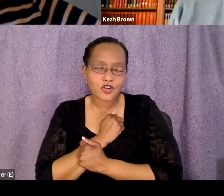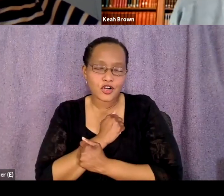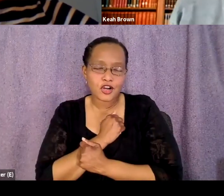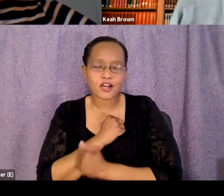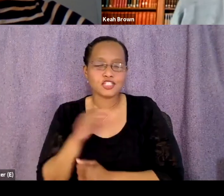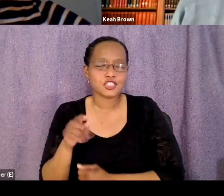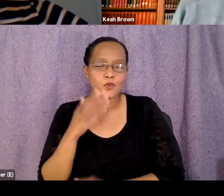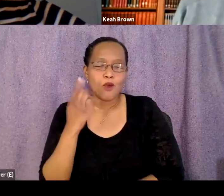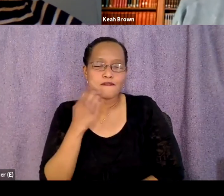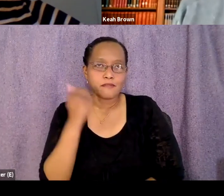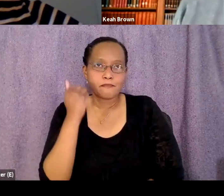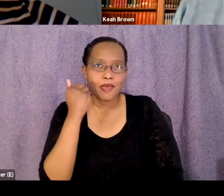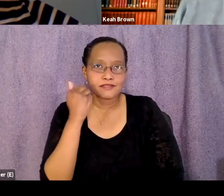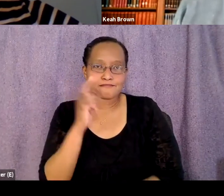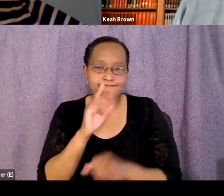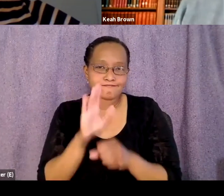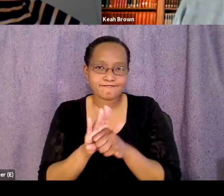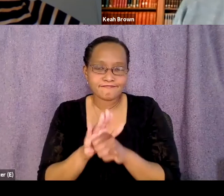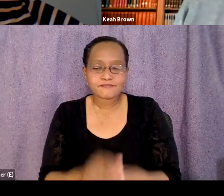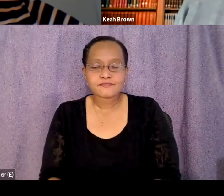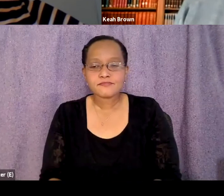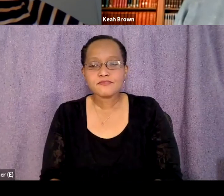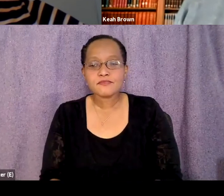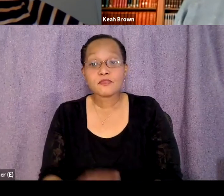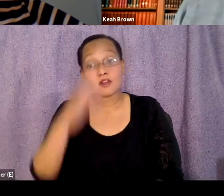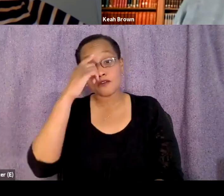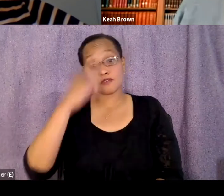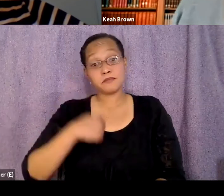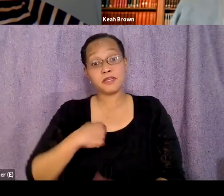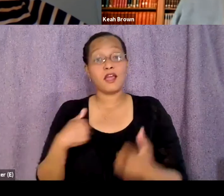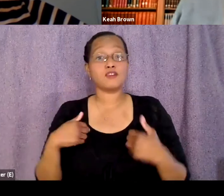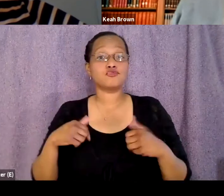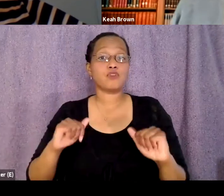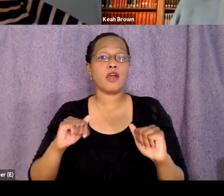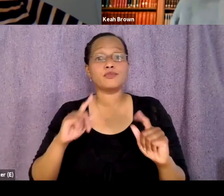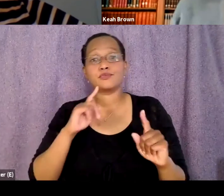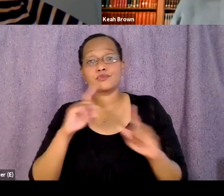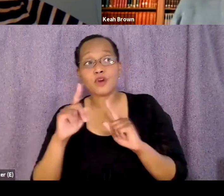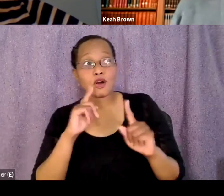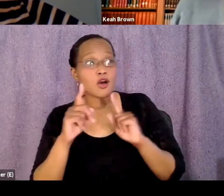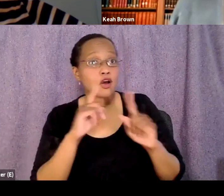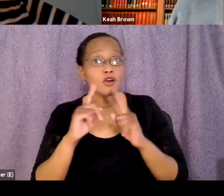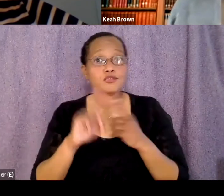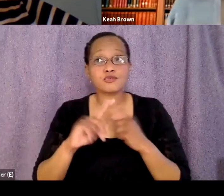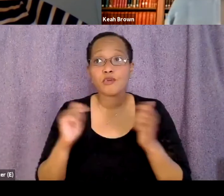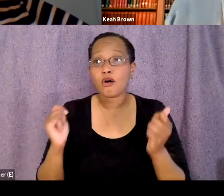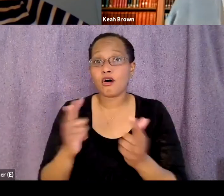Keah Brown: I think, for me, I just try to talk to everyone the same you know I try to